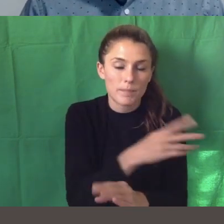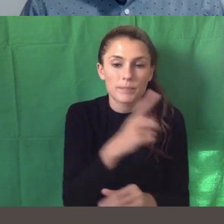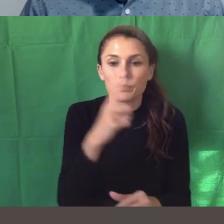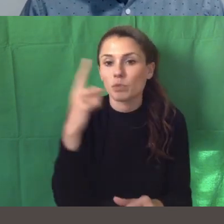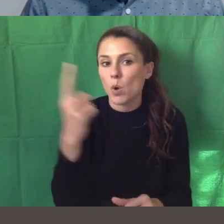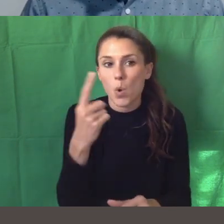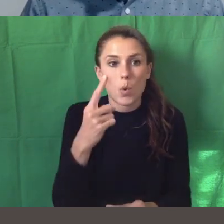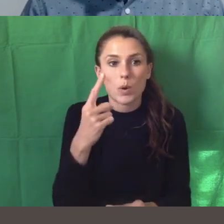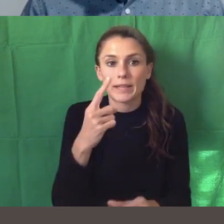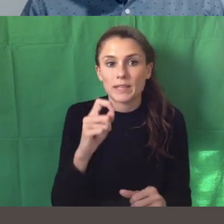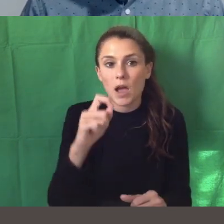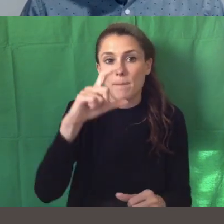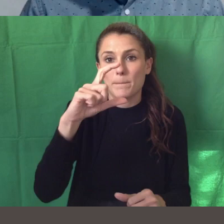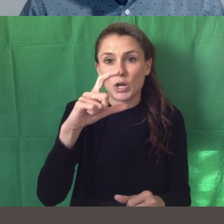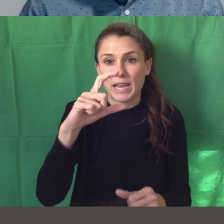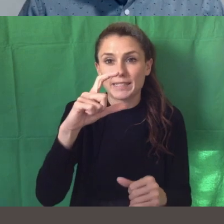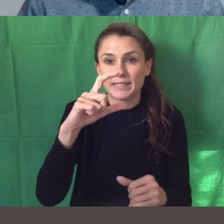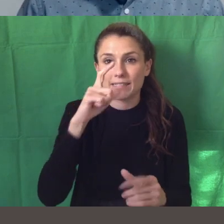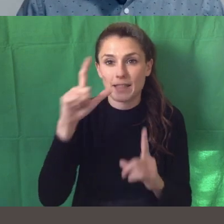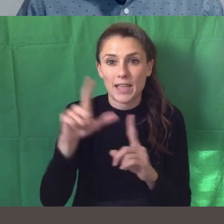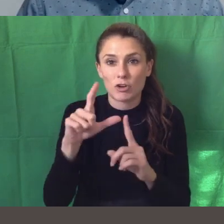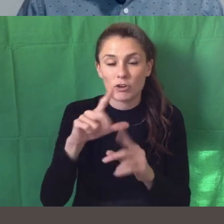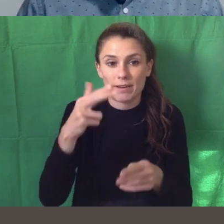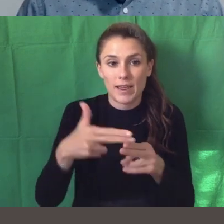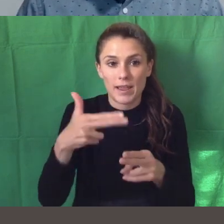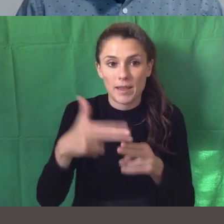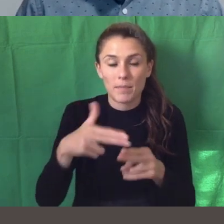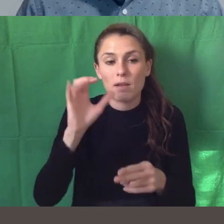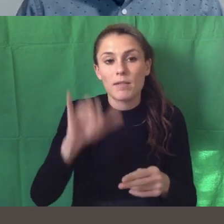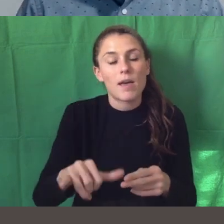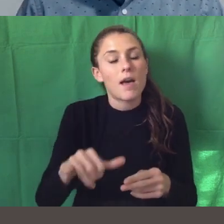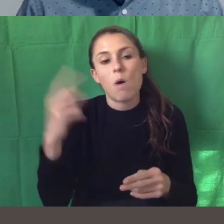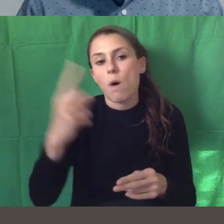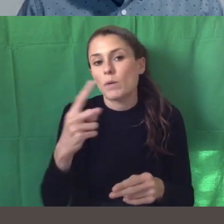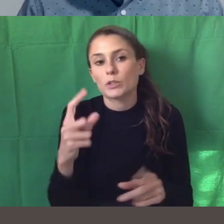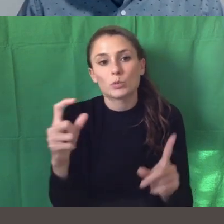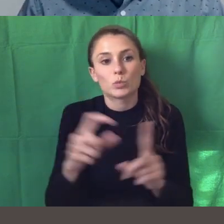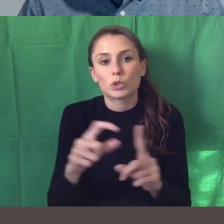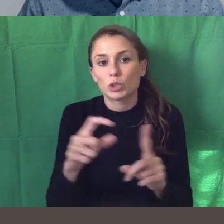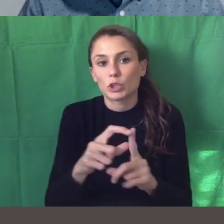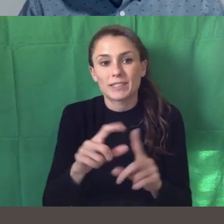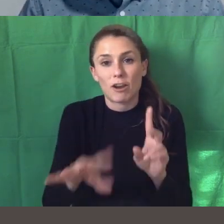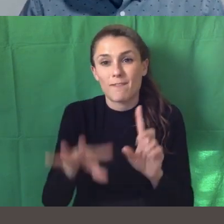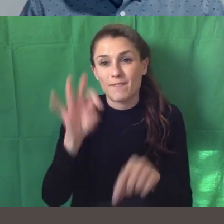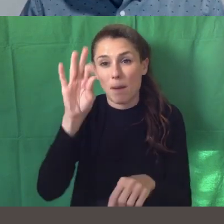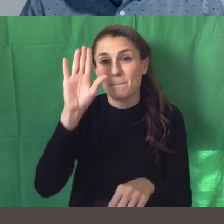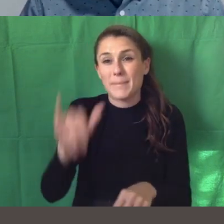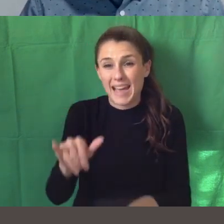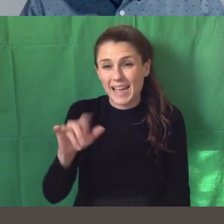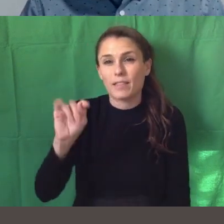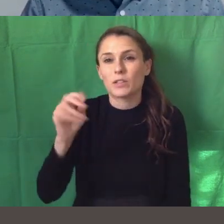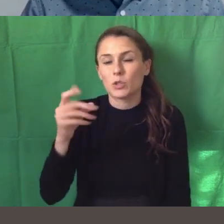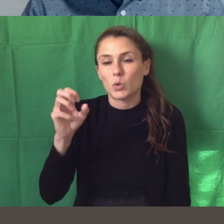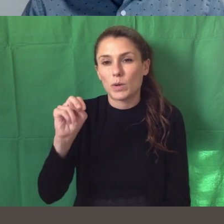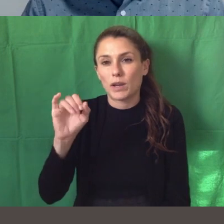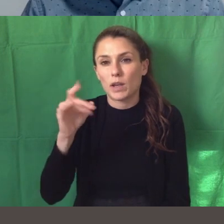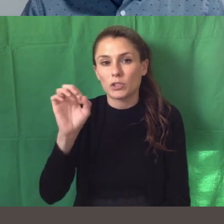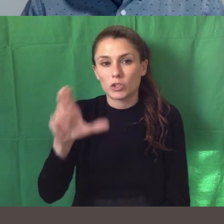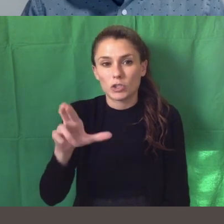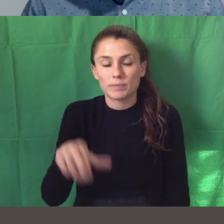They're always uppercase names, and they're just words that are found by the tokenizer.